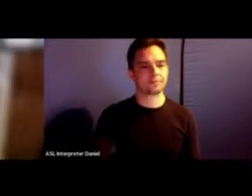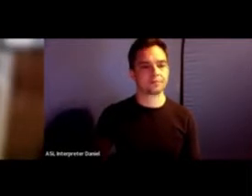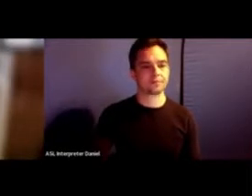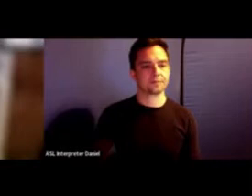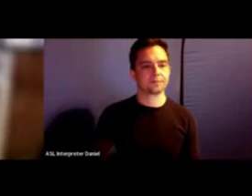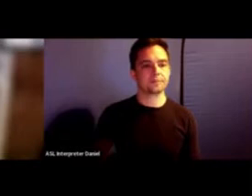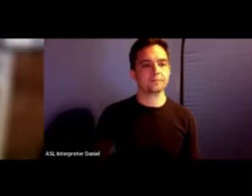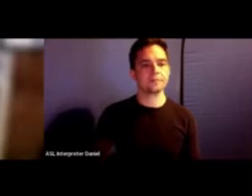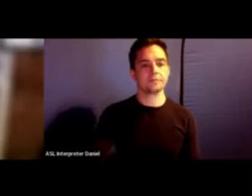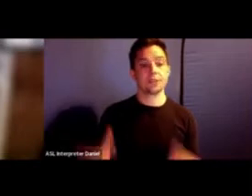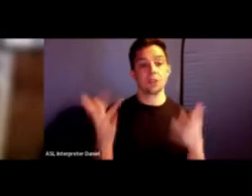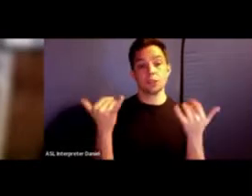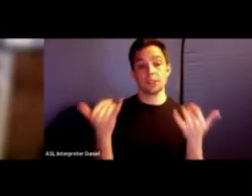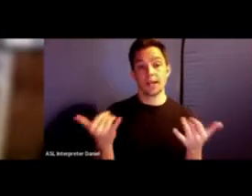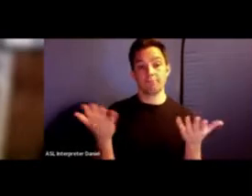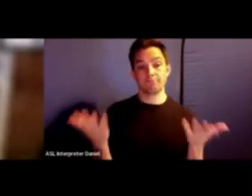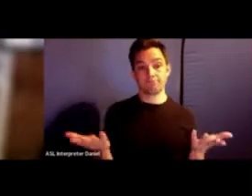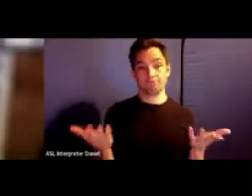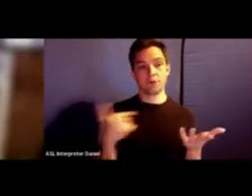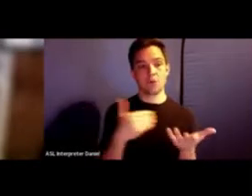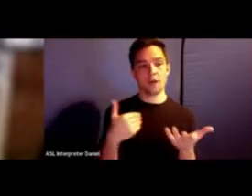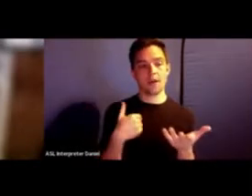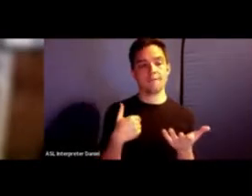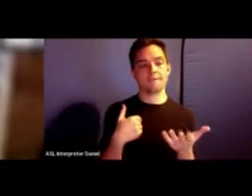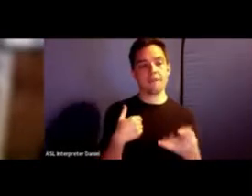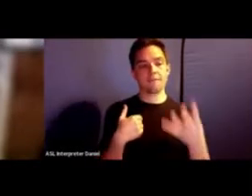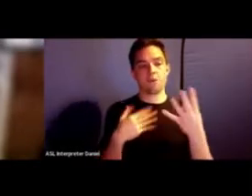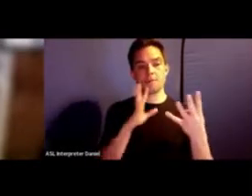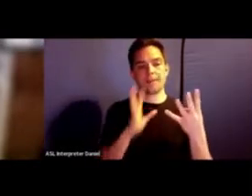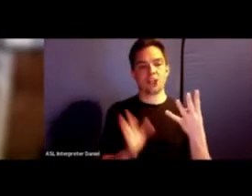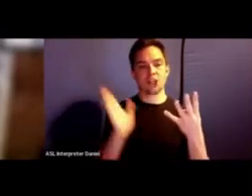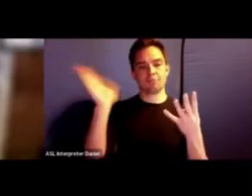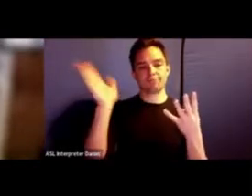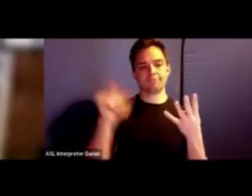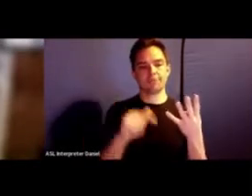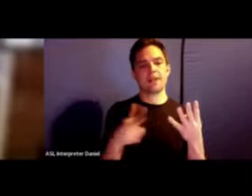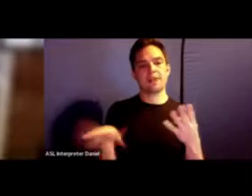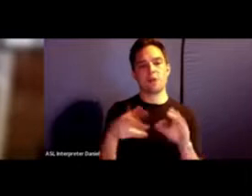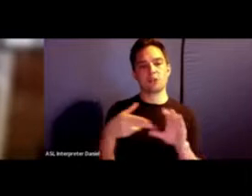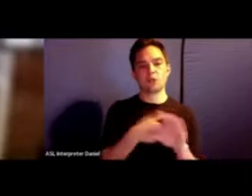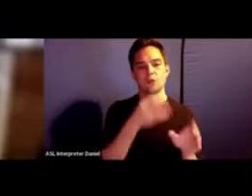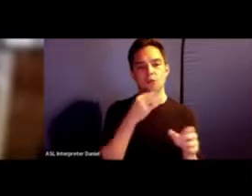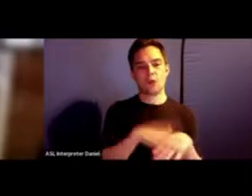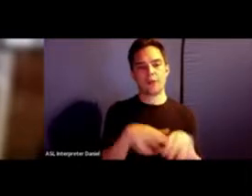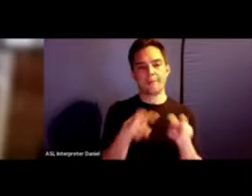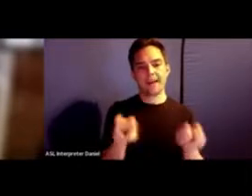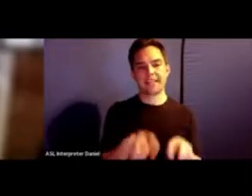So today, we have four speakers that are going to be joining us for this panel discussion, and